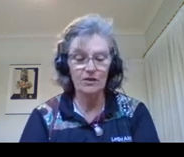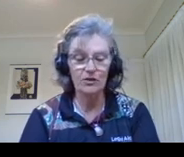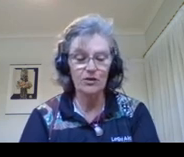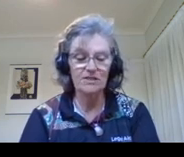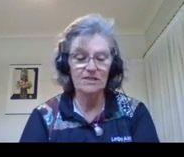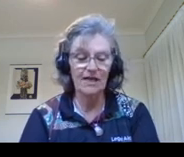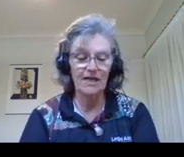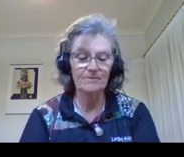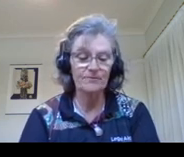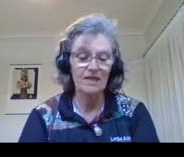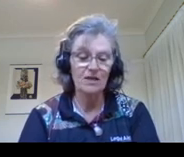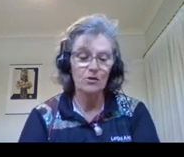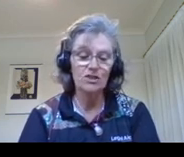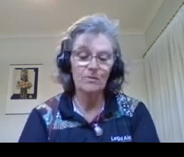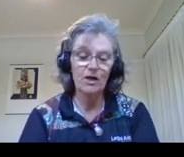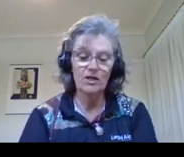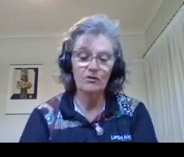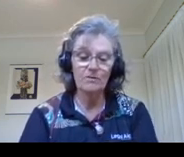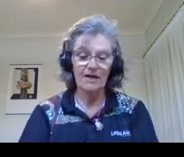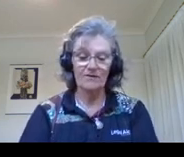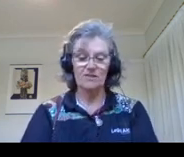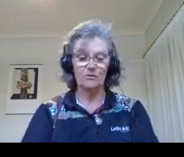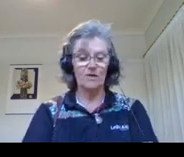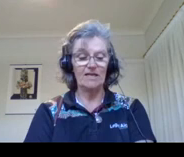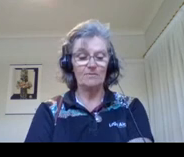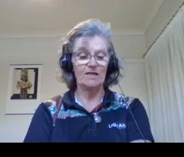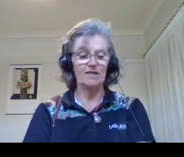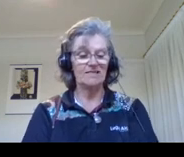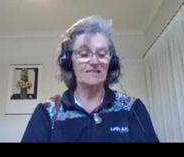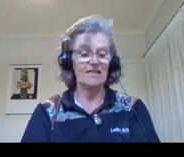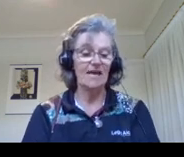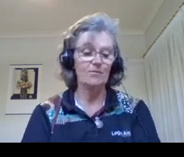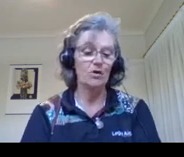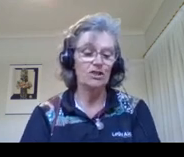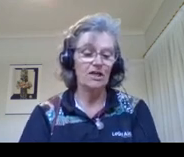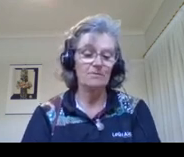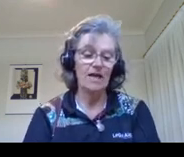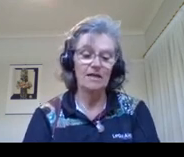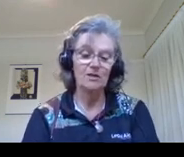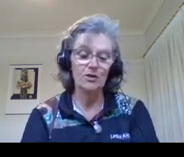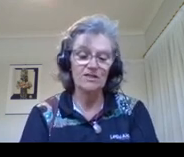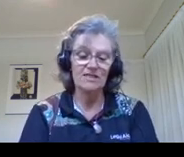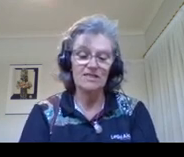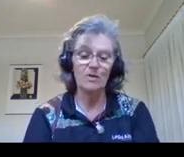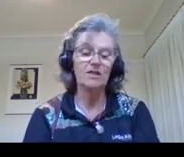alerts which you might know about these already but it's the scam watch email alert system where